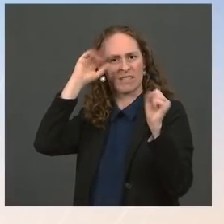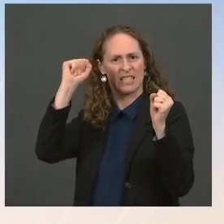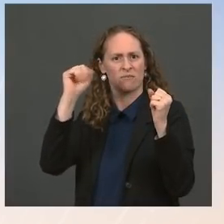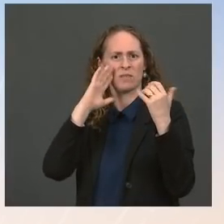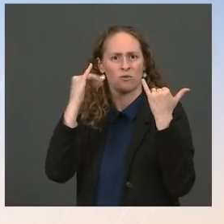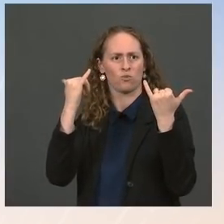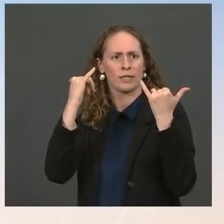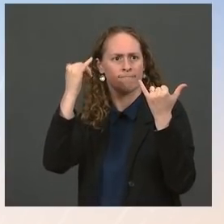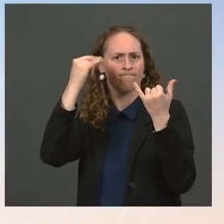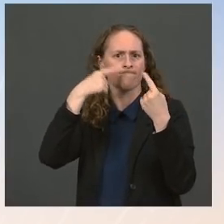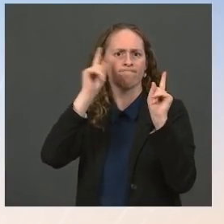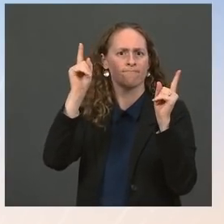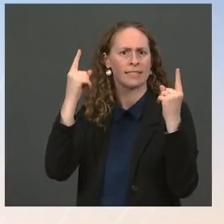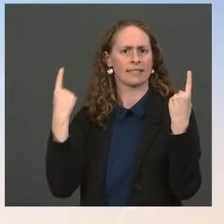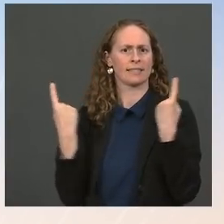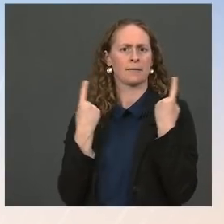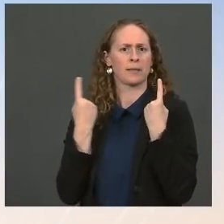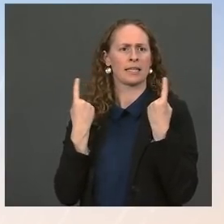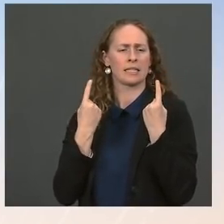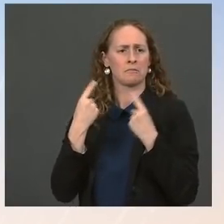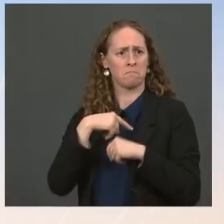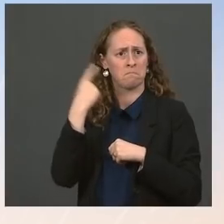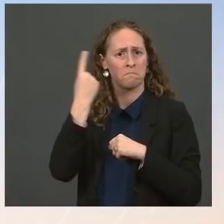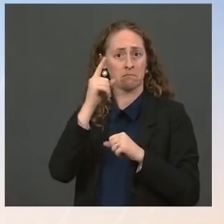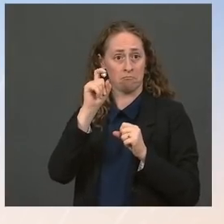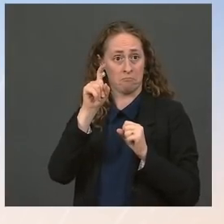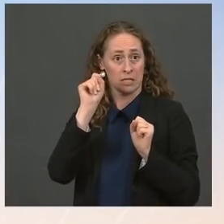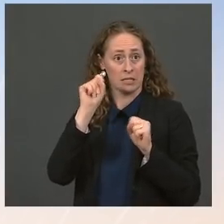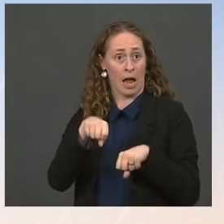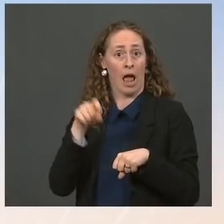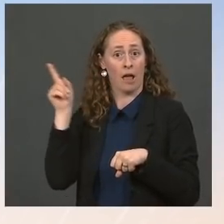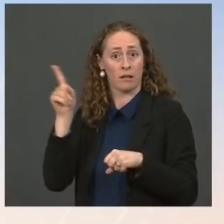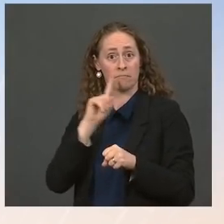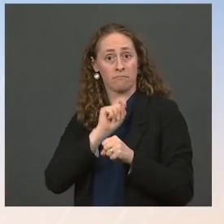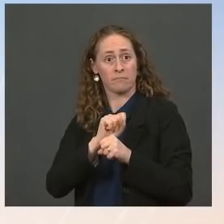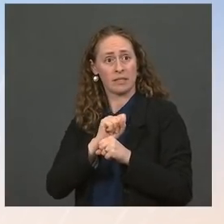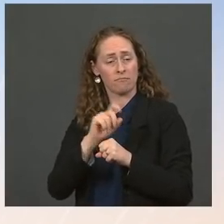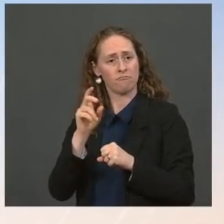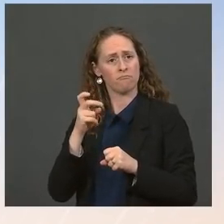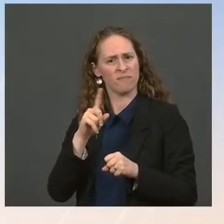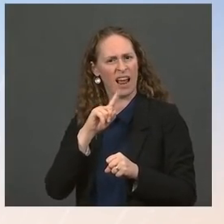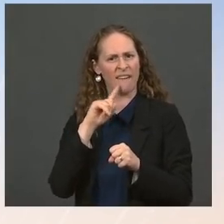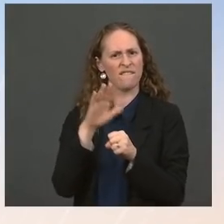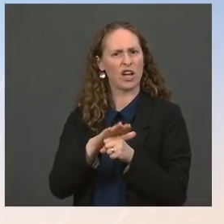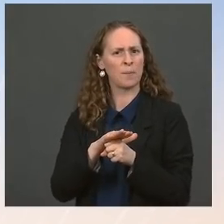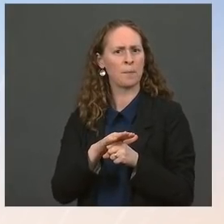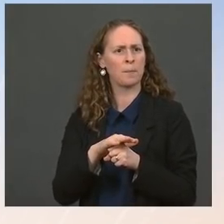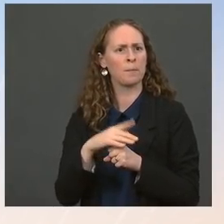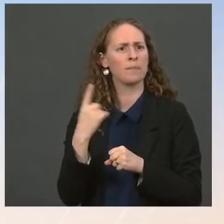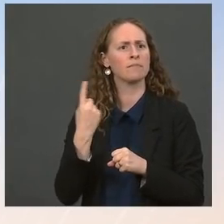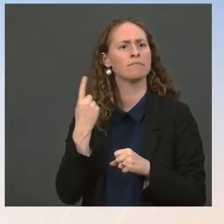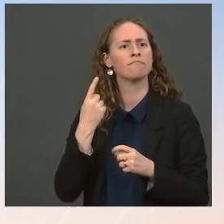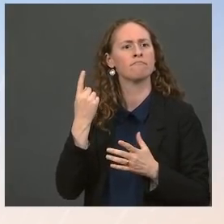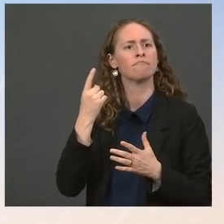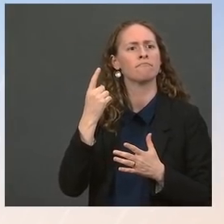that holiday packages will arrive on time? Ms. Psaki: We are not the Postal Service or UPS or FedEx; we cannot guarantee.